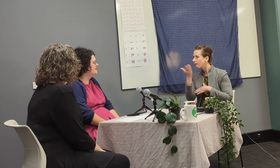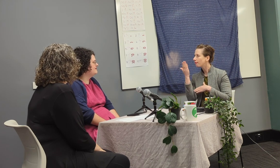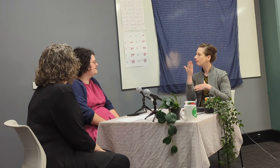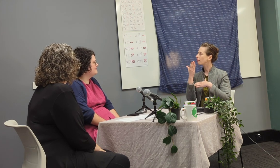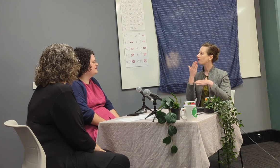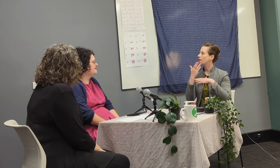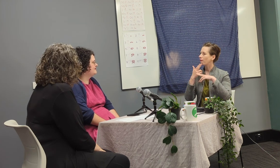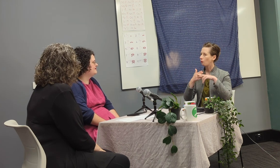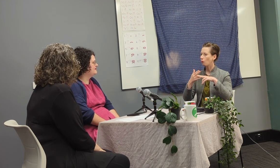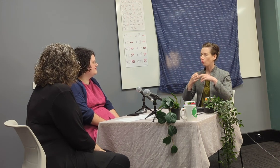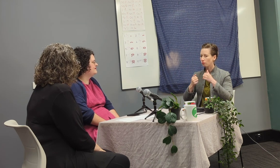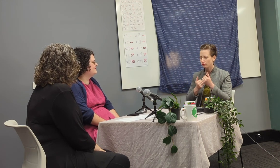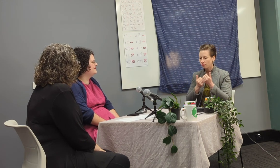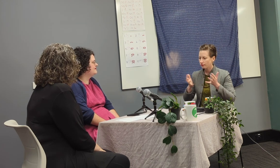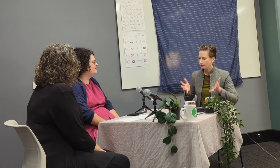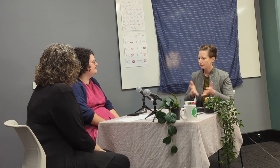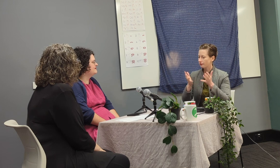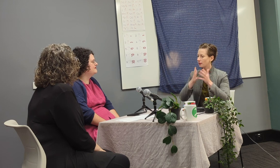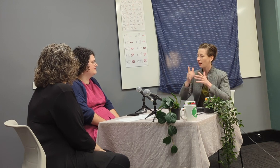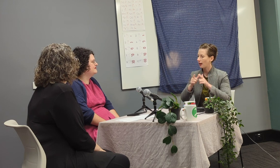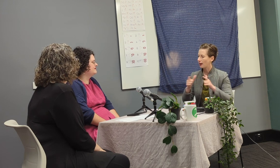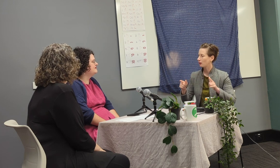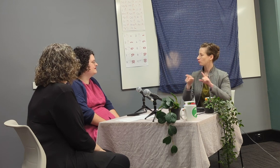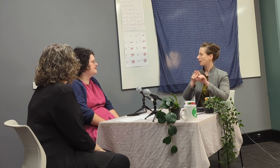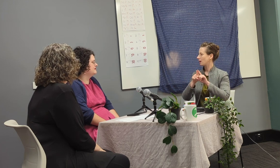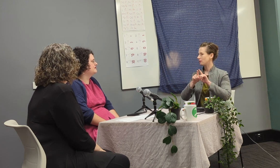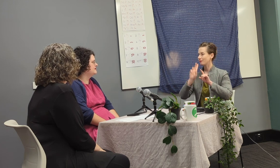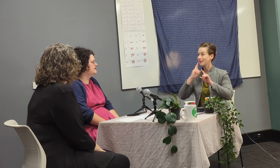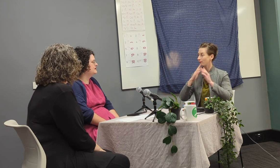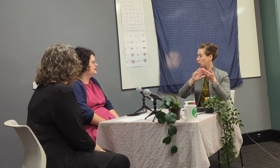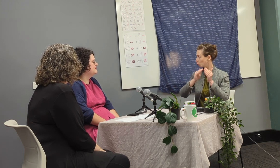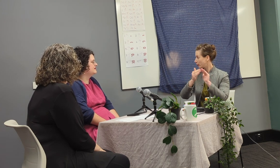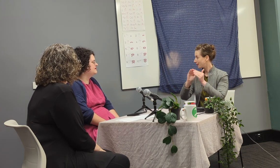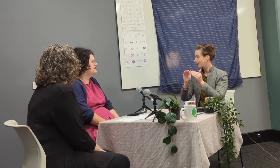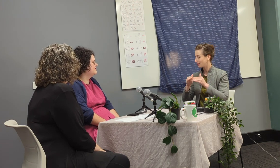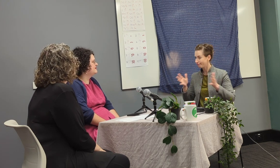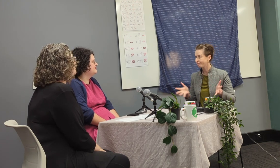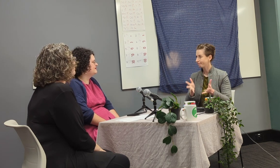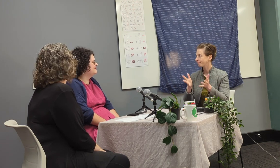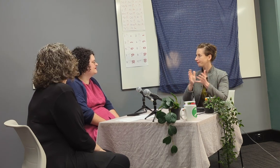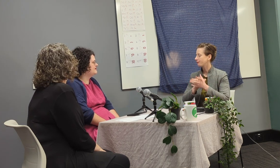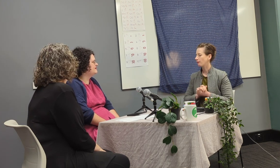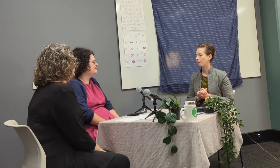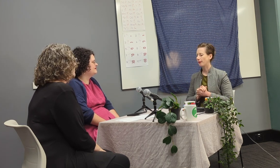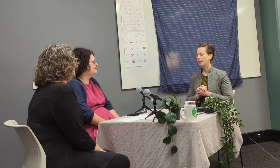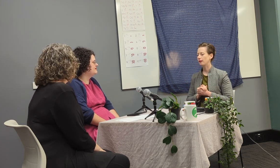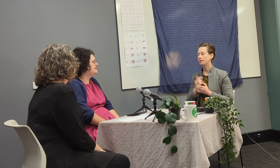and look at other d/Deaf people, to get that support for sign language, and also to support